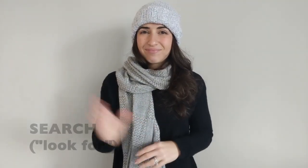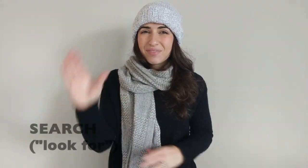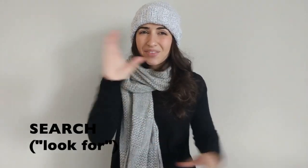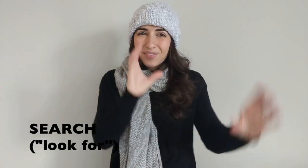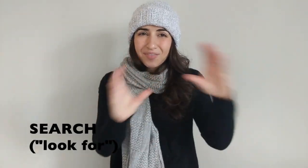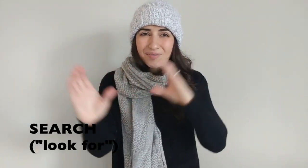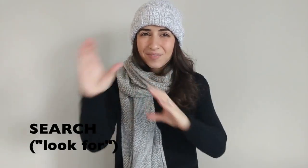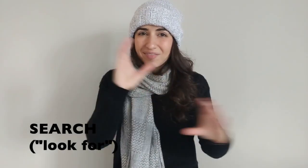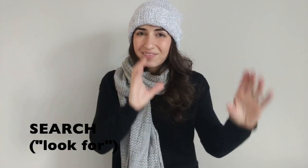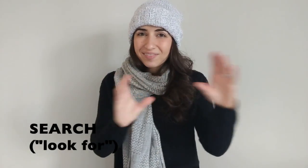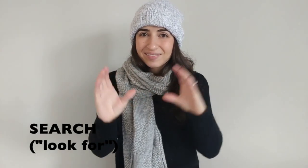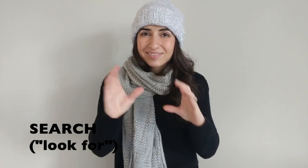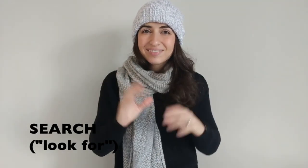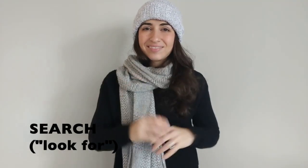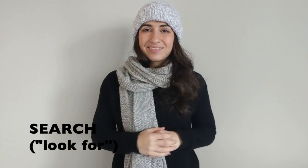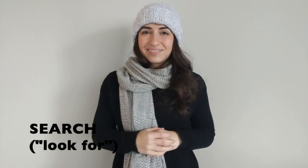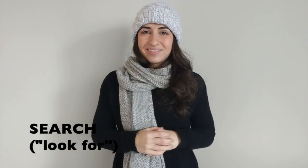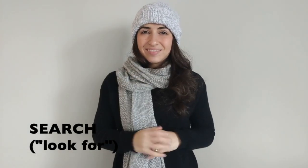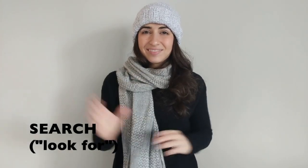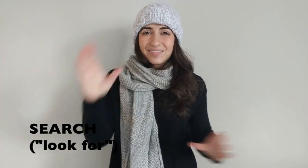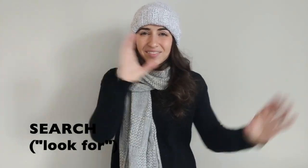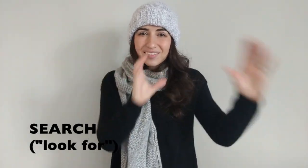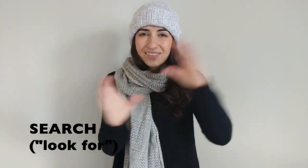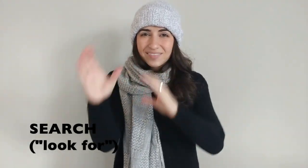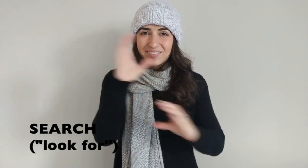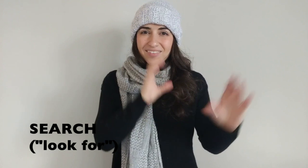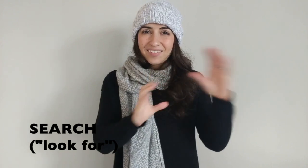SEARCH, or LOOK-FOR